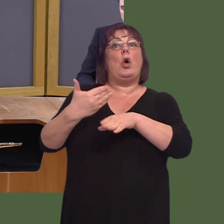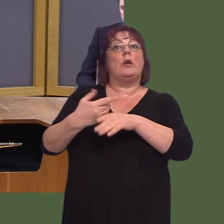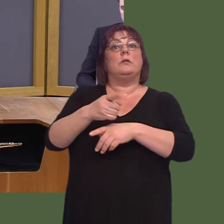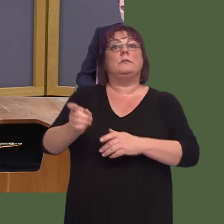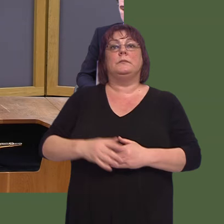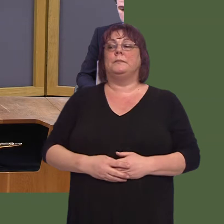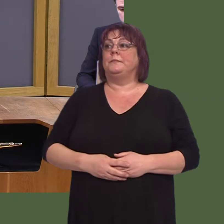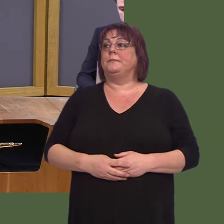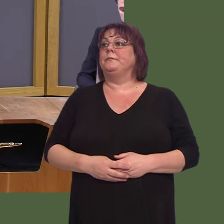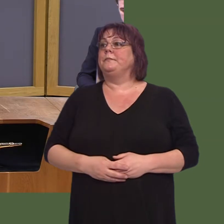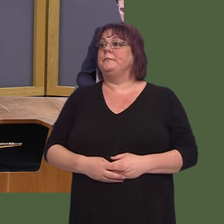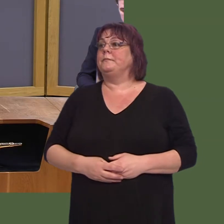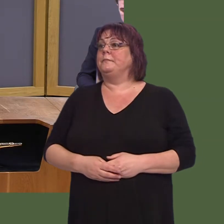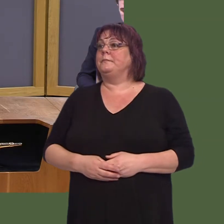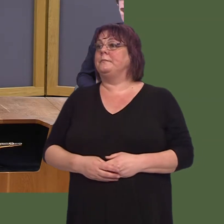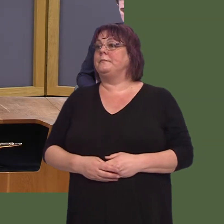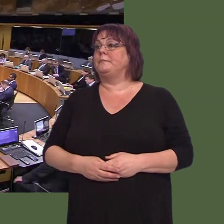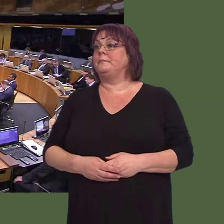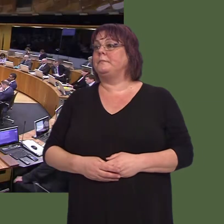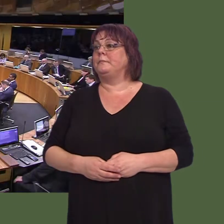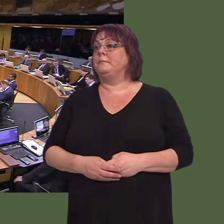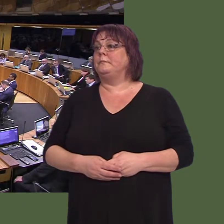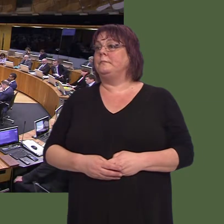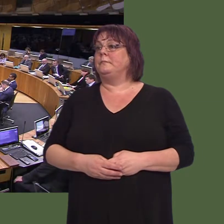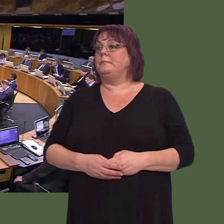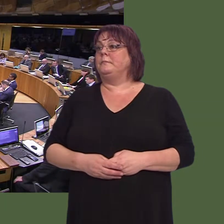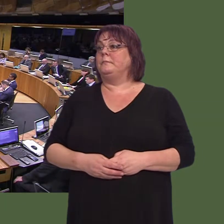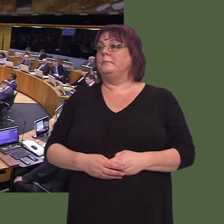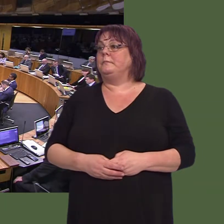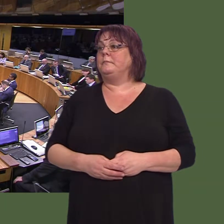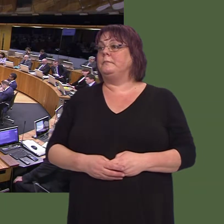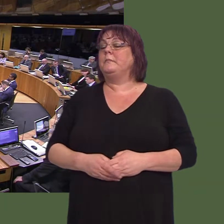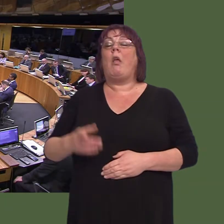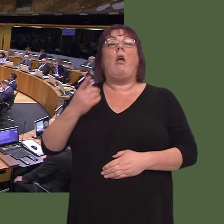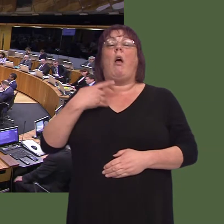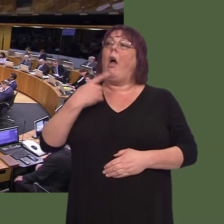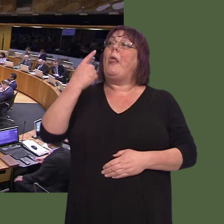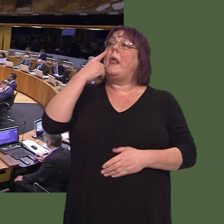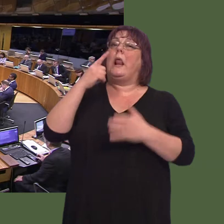Nick Ramsay AM: First Minister, I think Lee Waters made a very good point, and I agree